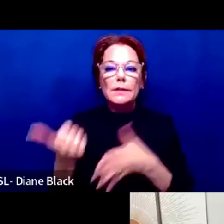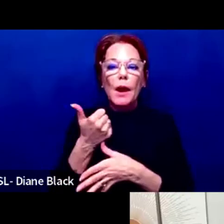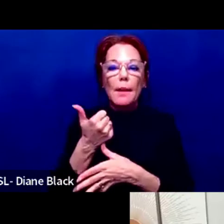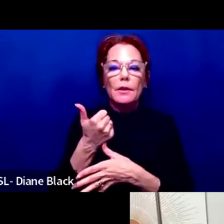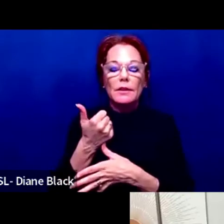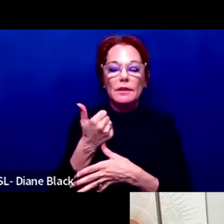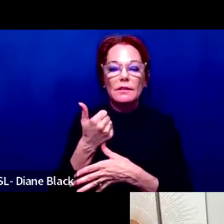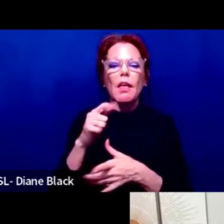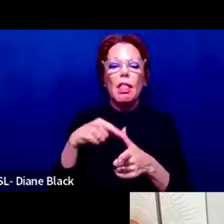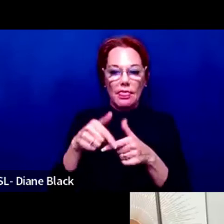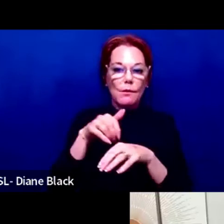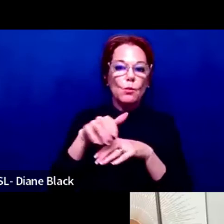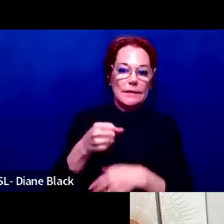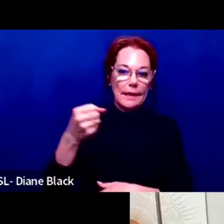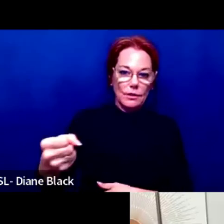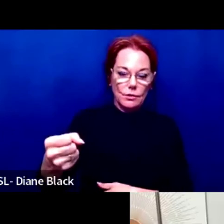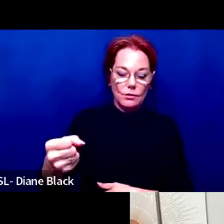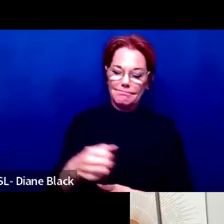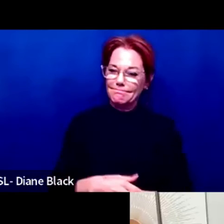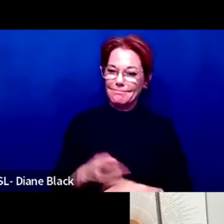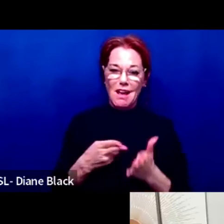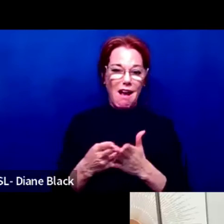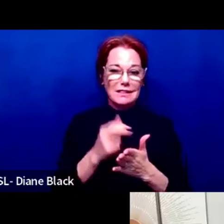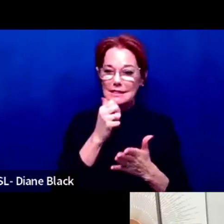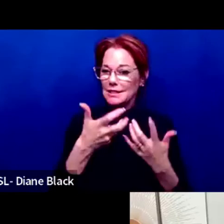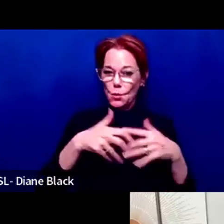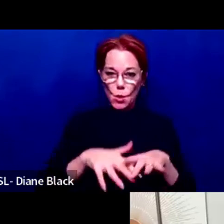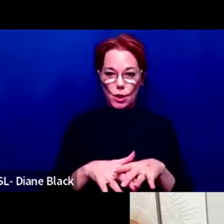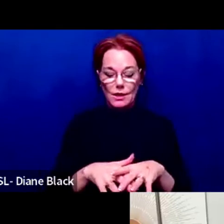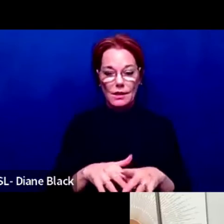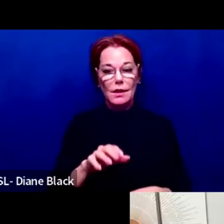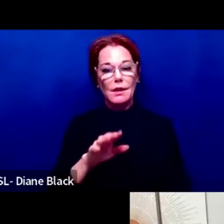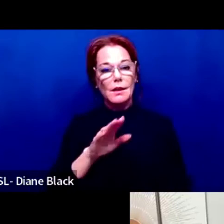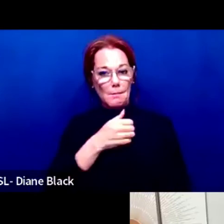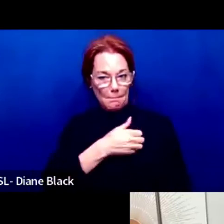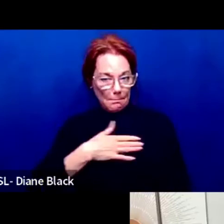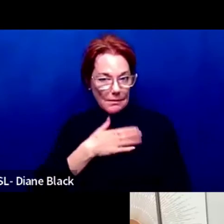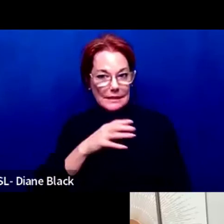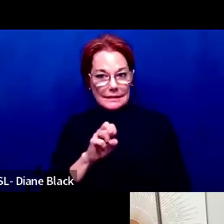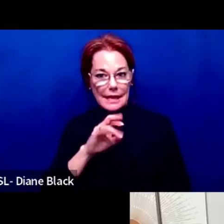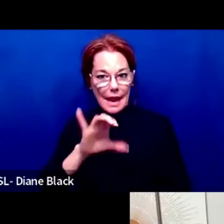that just doesn't work. Eric, if I'm misrepresenting you in any way, I want you to know, you can